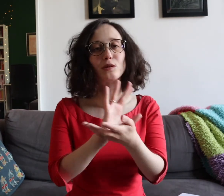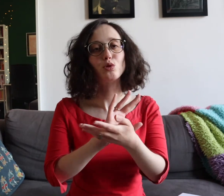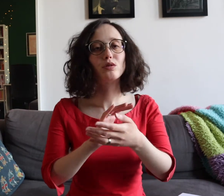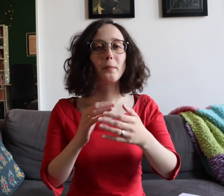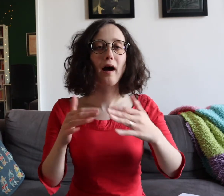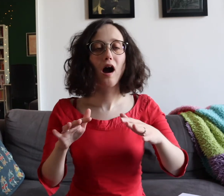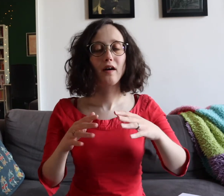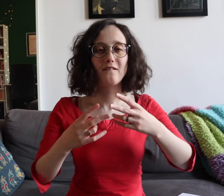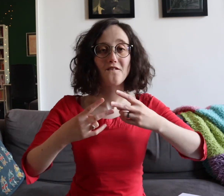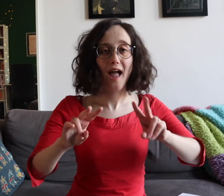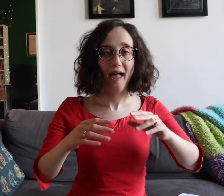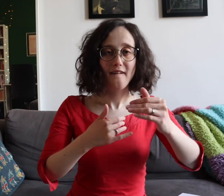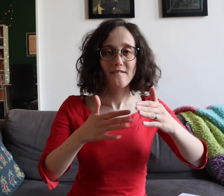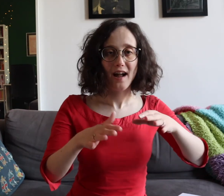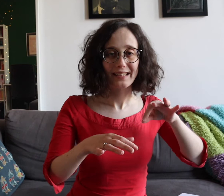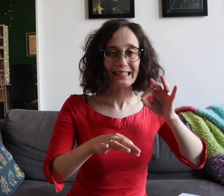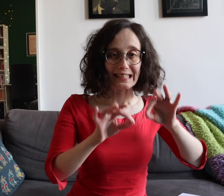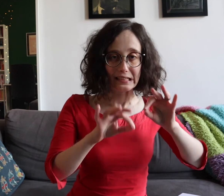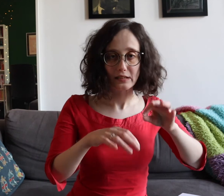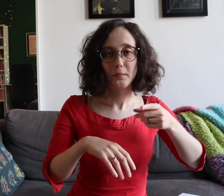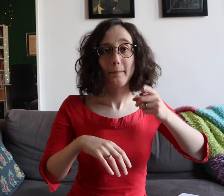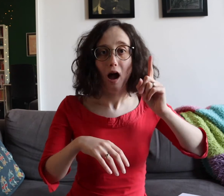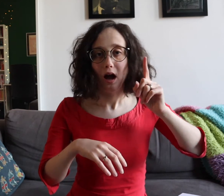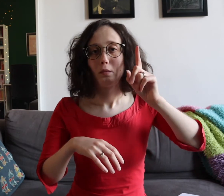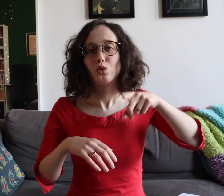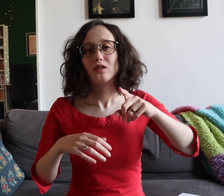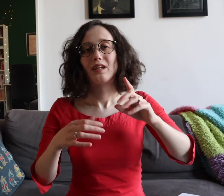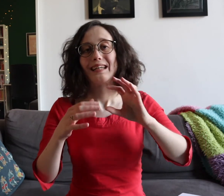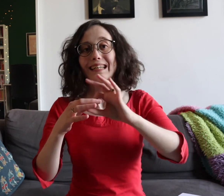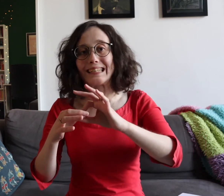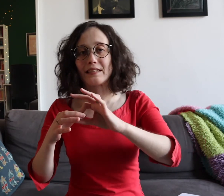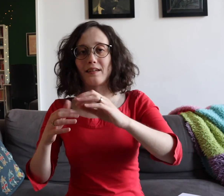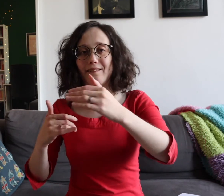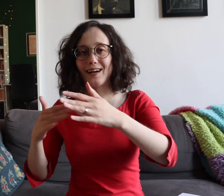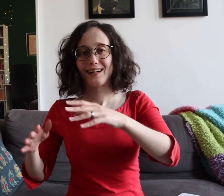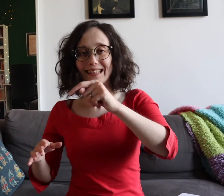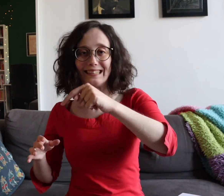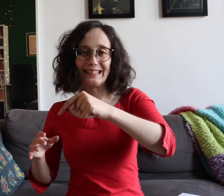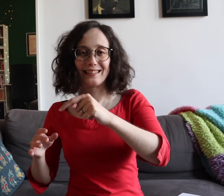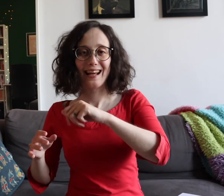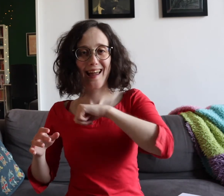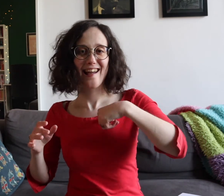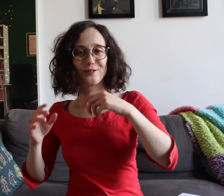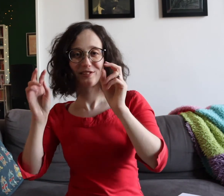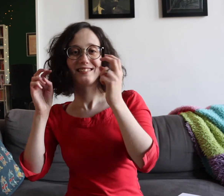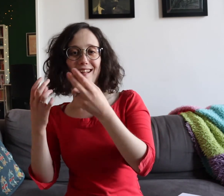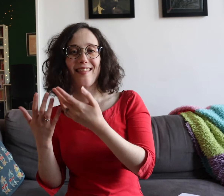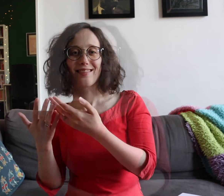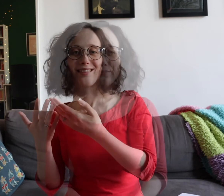At Erasmus we were allowed to pick our own courses, but they had to have some connection with the courses of your home university.